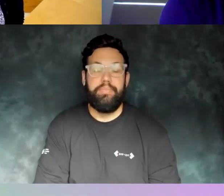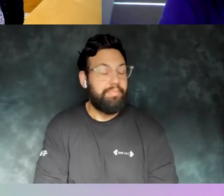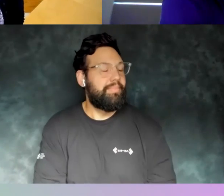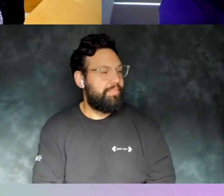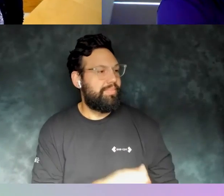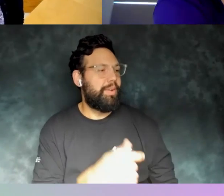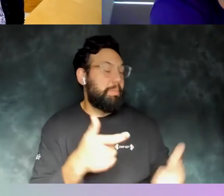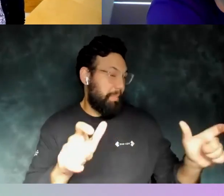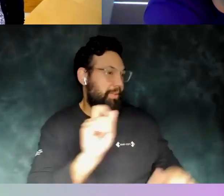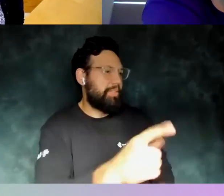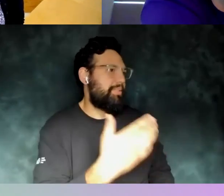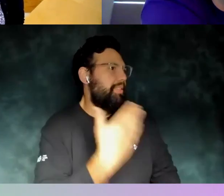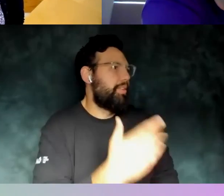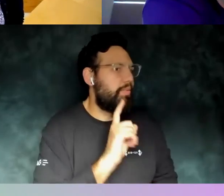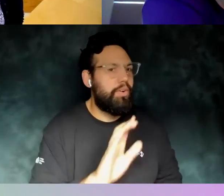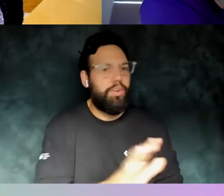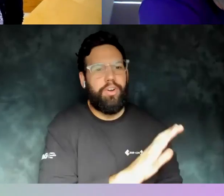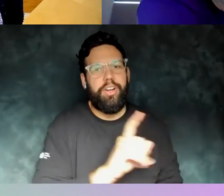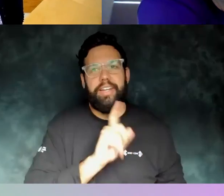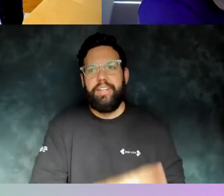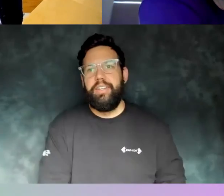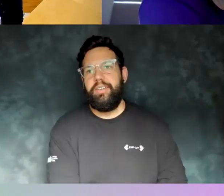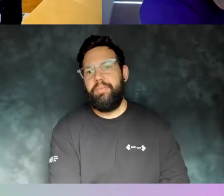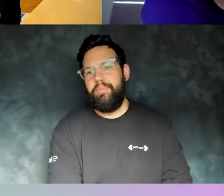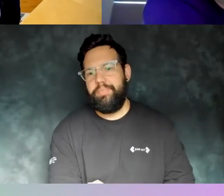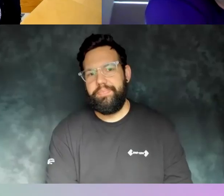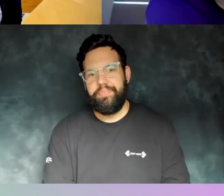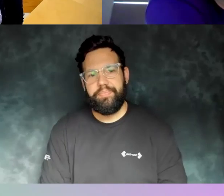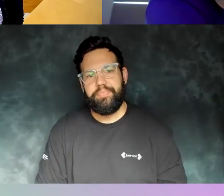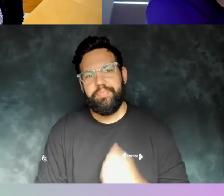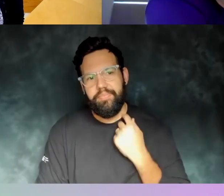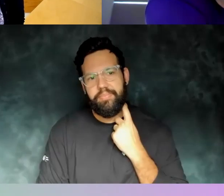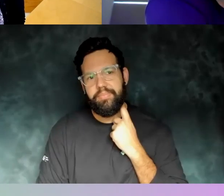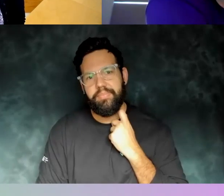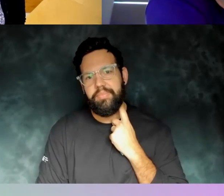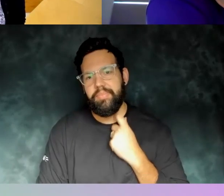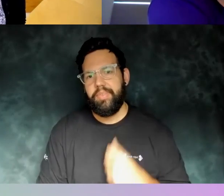the handoff to software teams when that is the case?